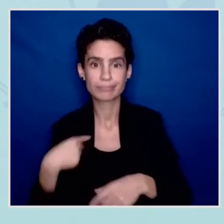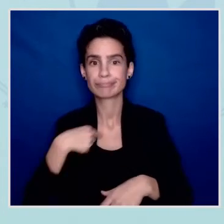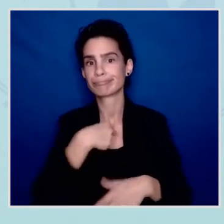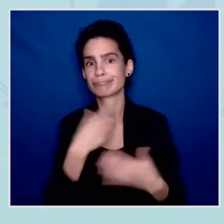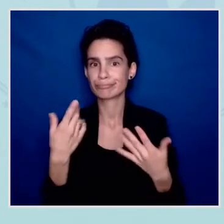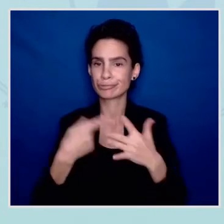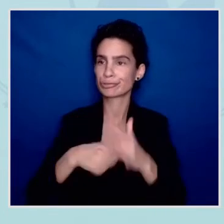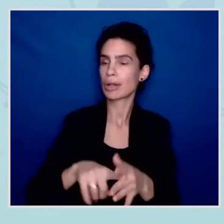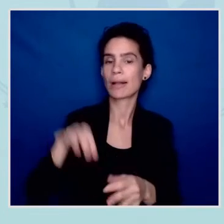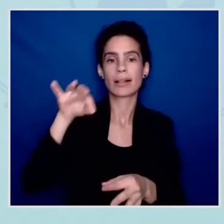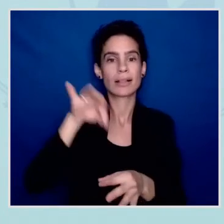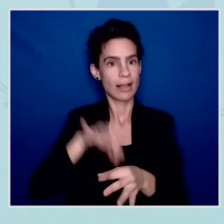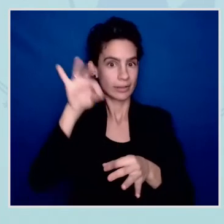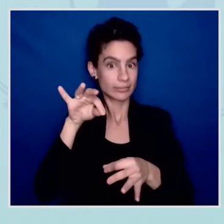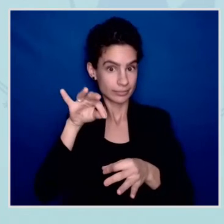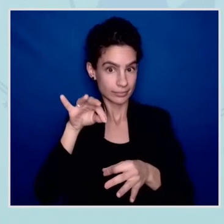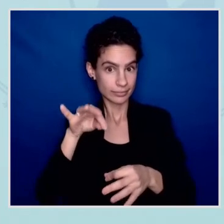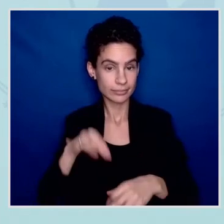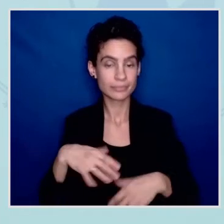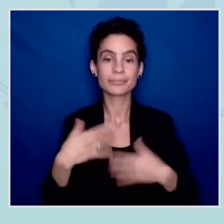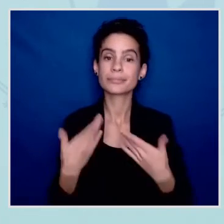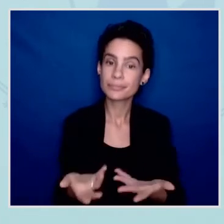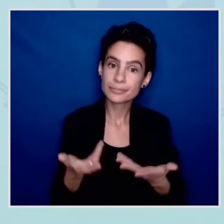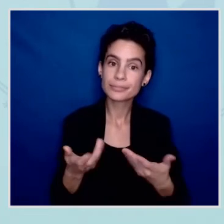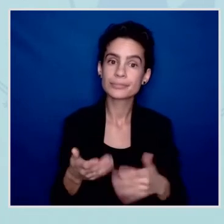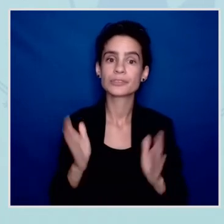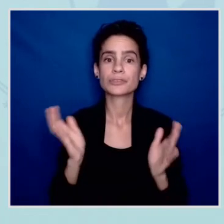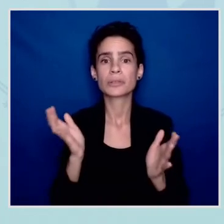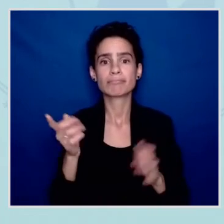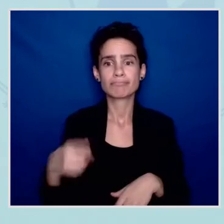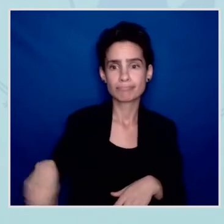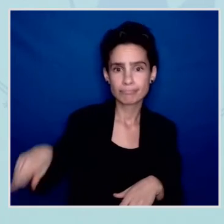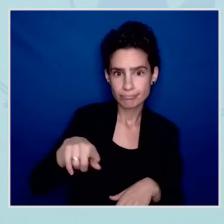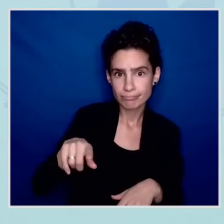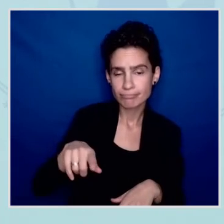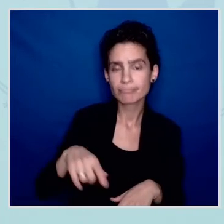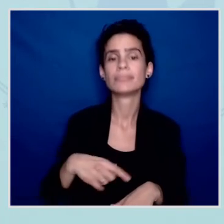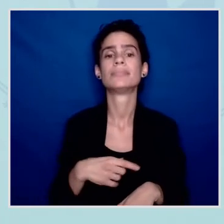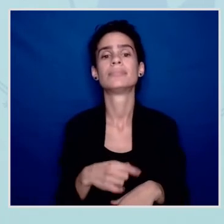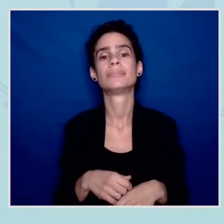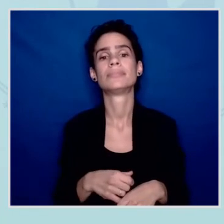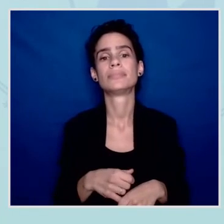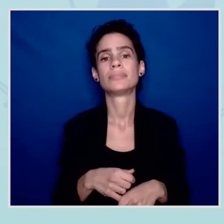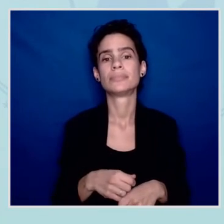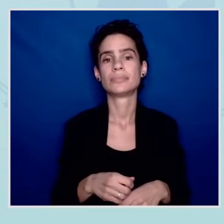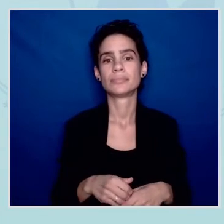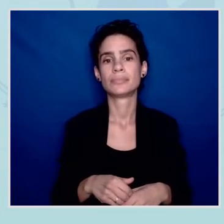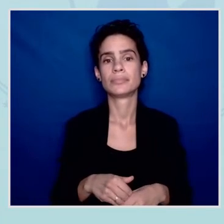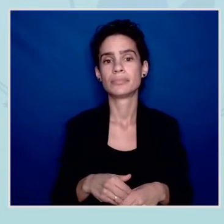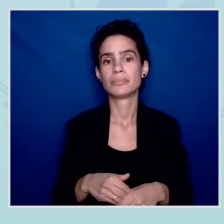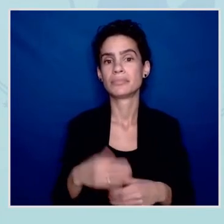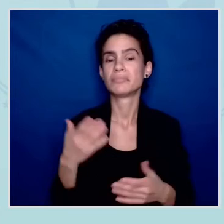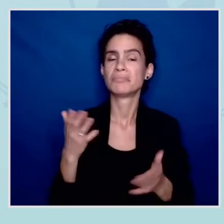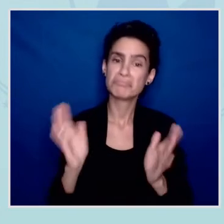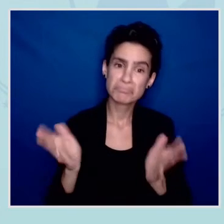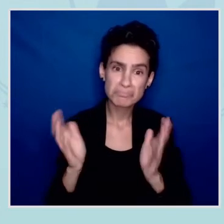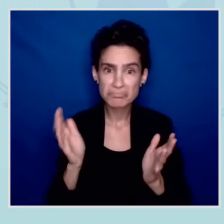REPUBLICAN COLLEAGUES, AND I HAVE SPOKEN TO A NUMBER OF THEM OVER THE LAST MONTH SINCE I